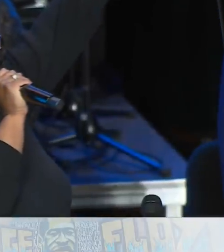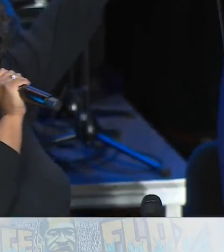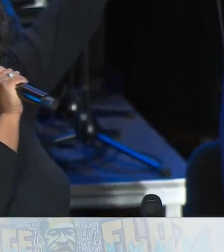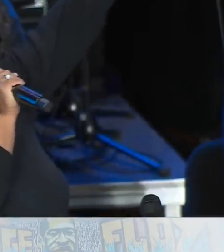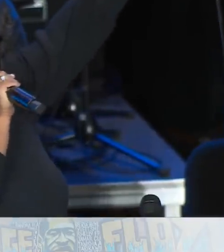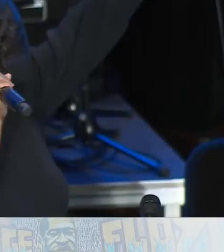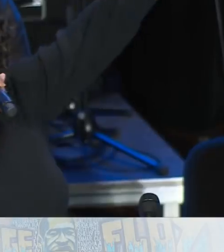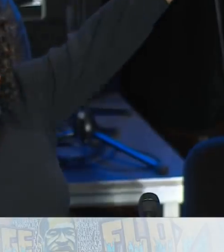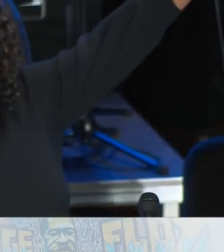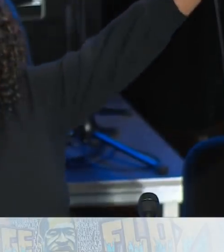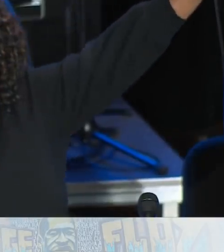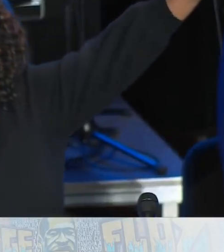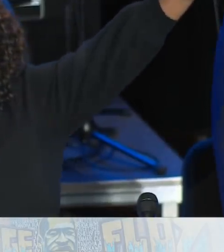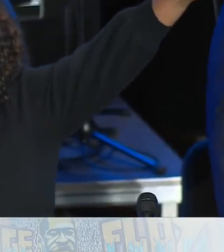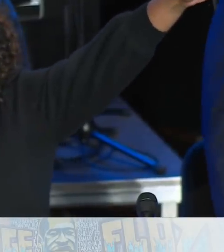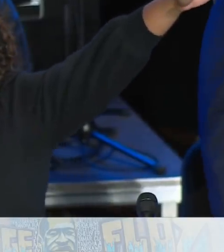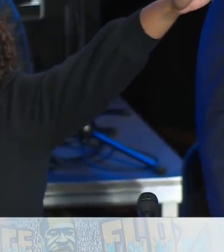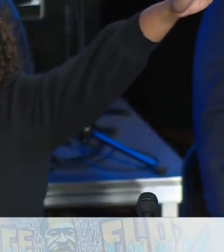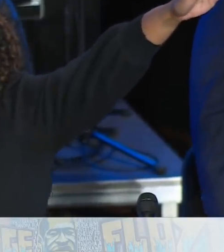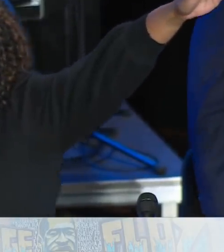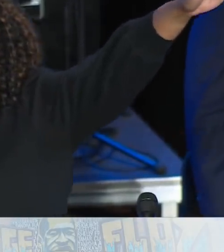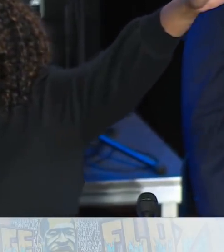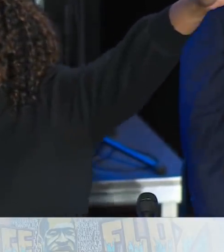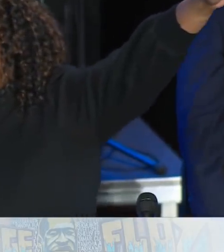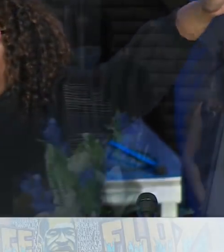PRAISE GOD